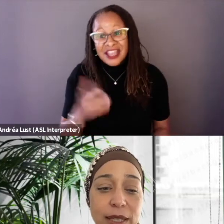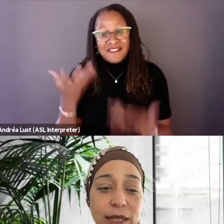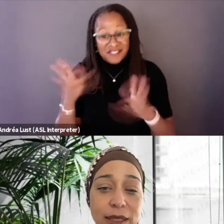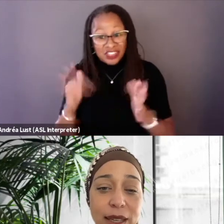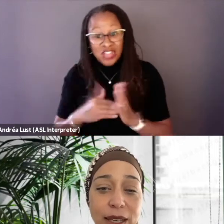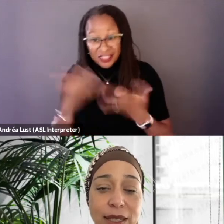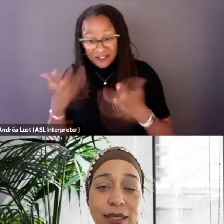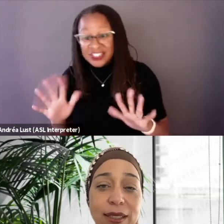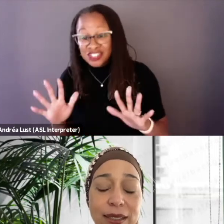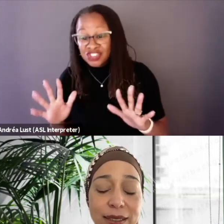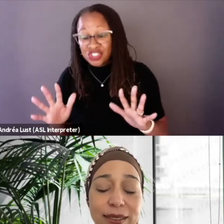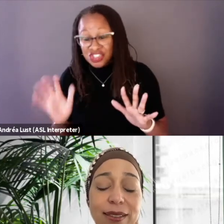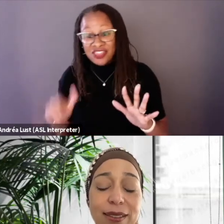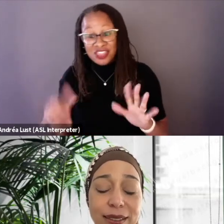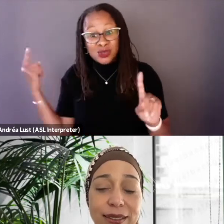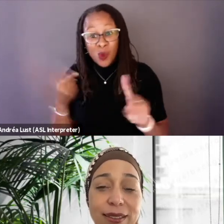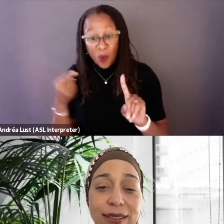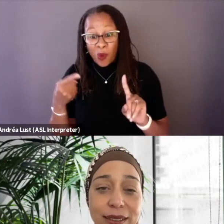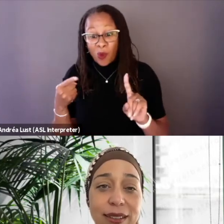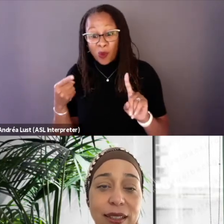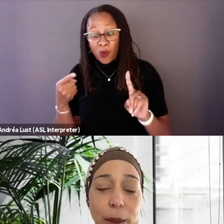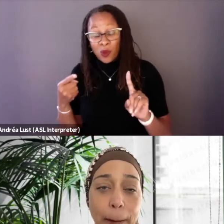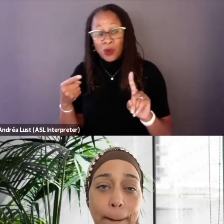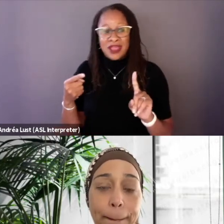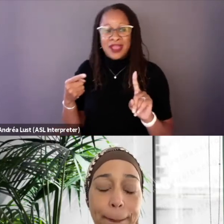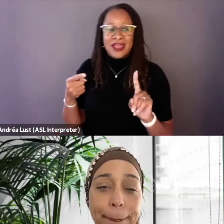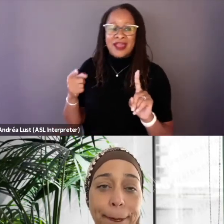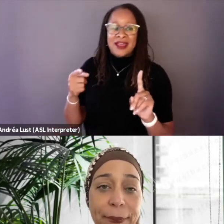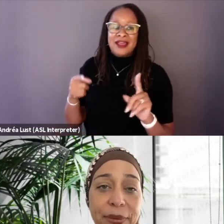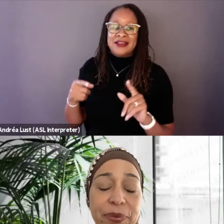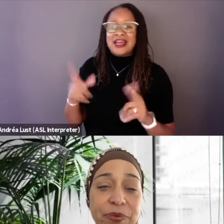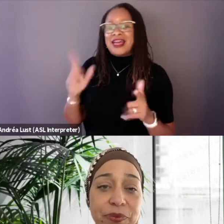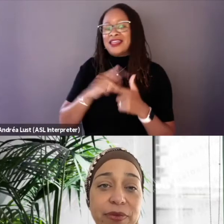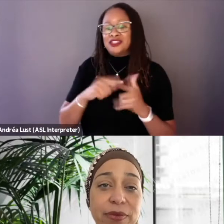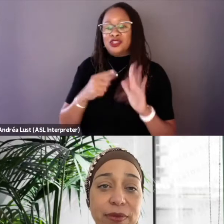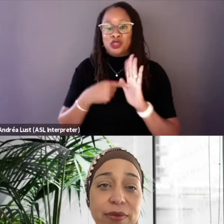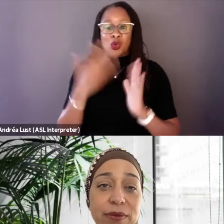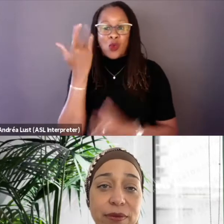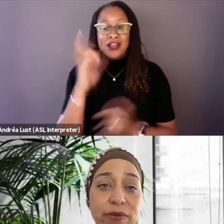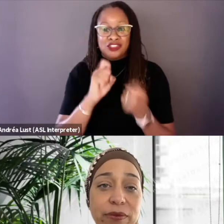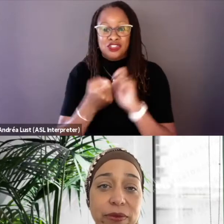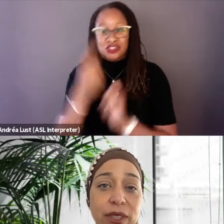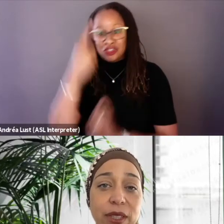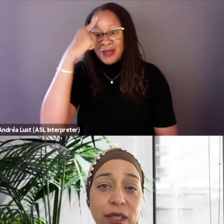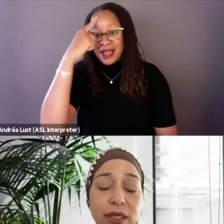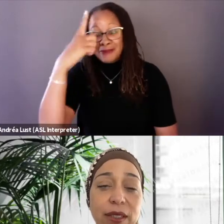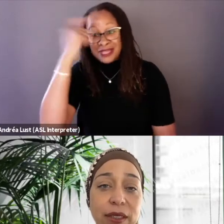Please, yes. Right. And you showed why he changed his mind, because Frederick Douglass stood up. Frederick Douglass, exactly.